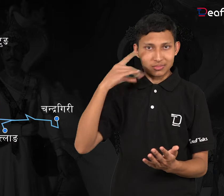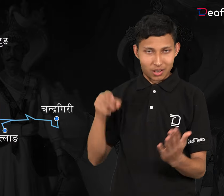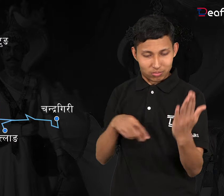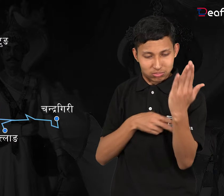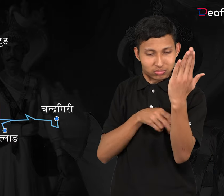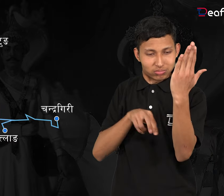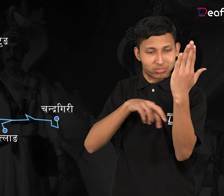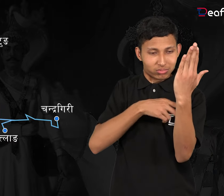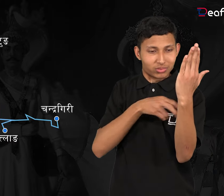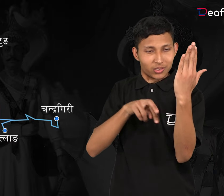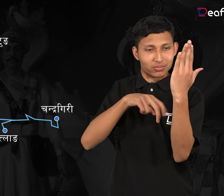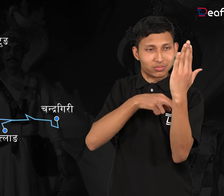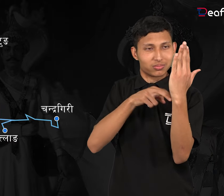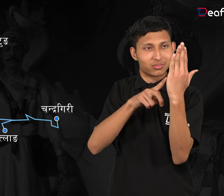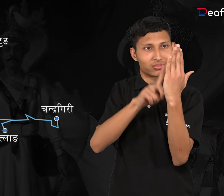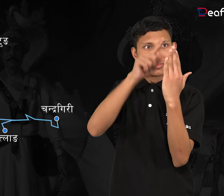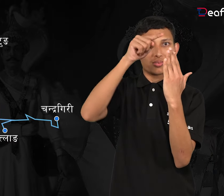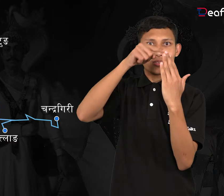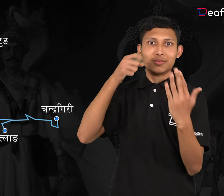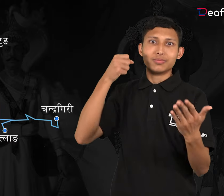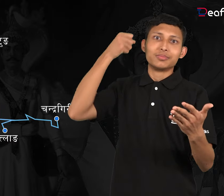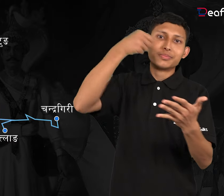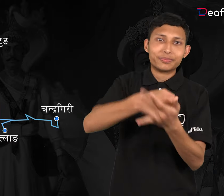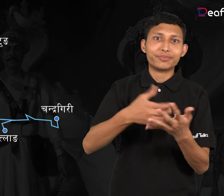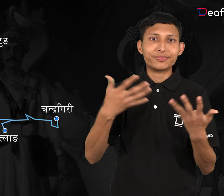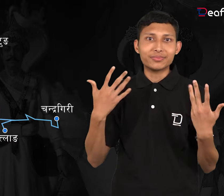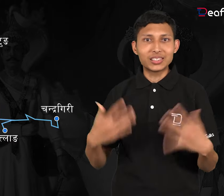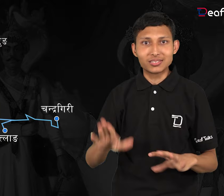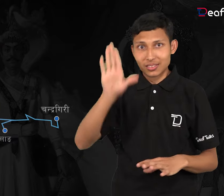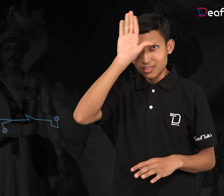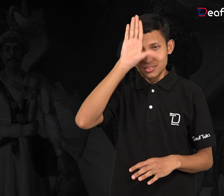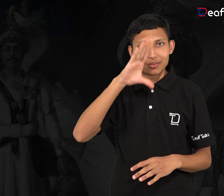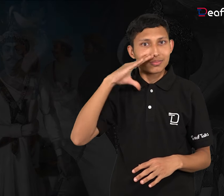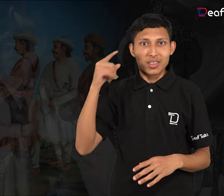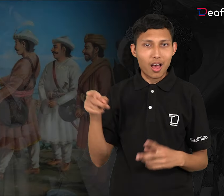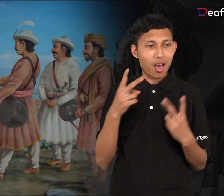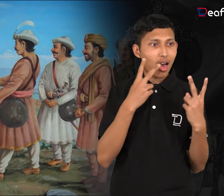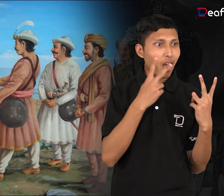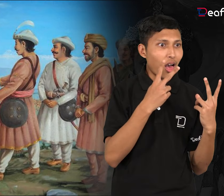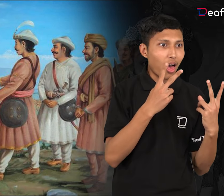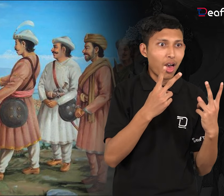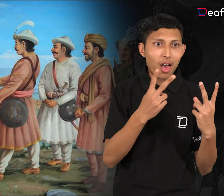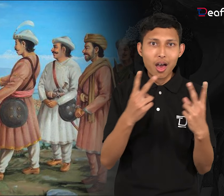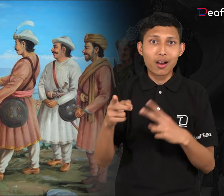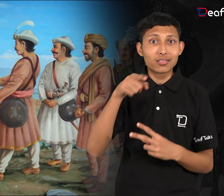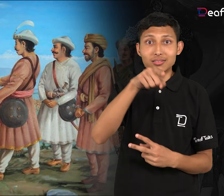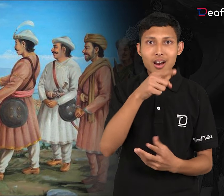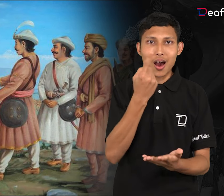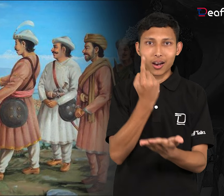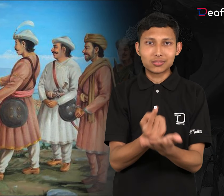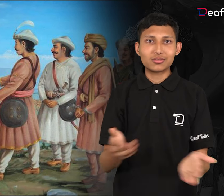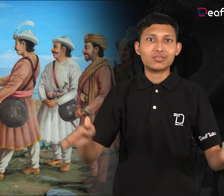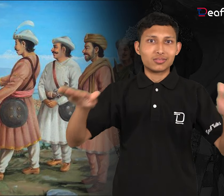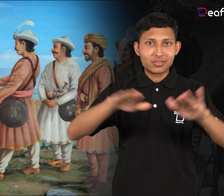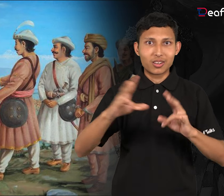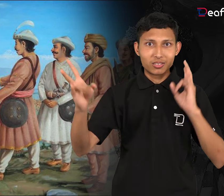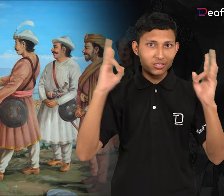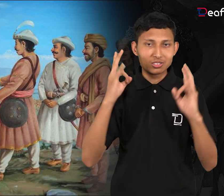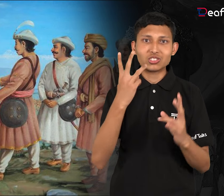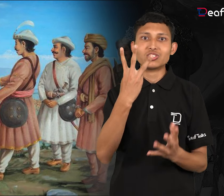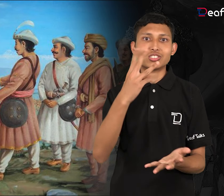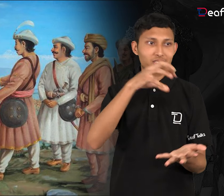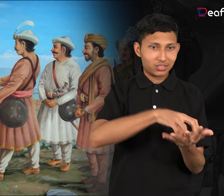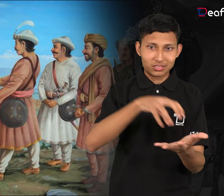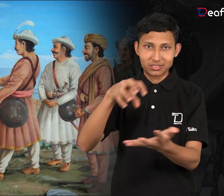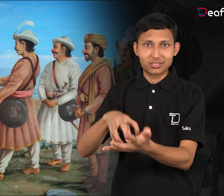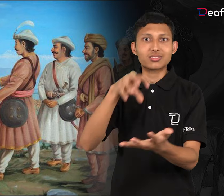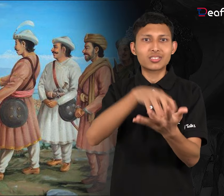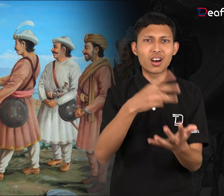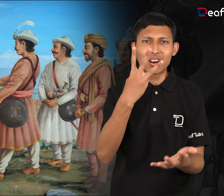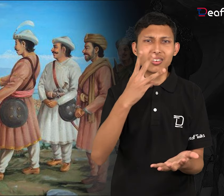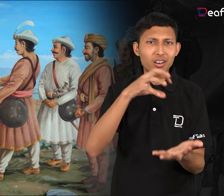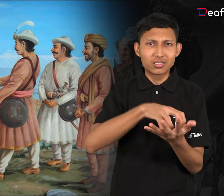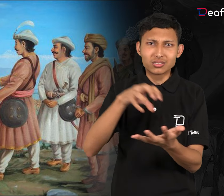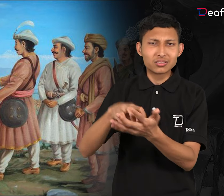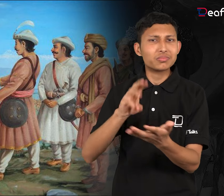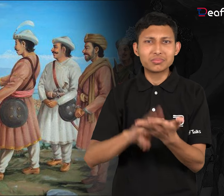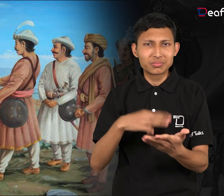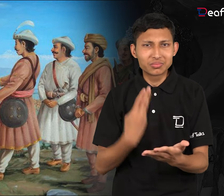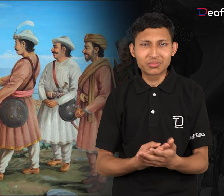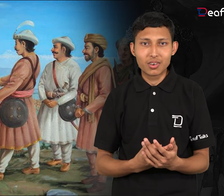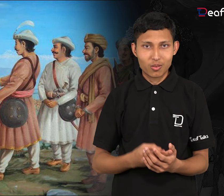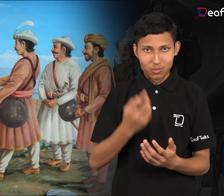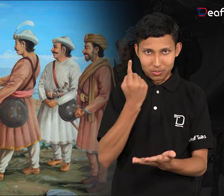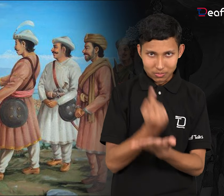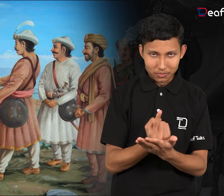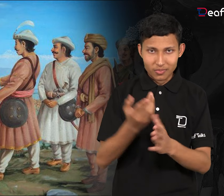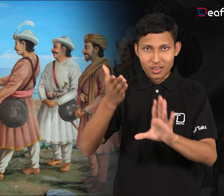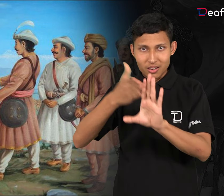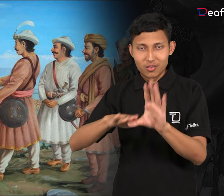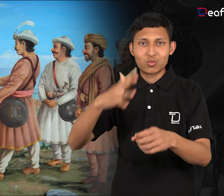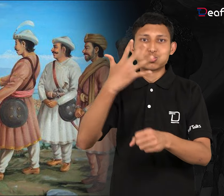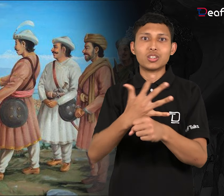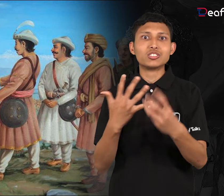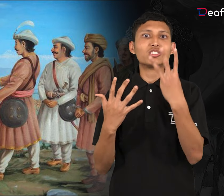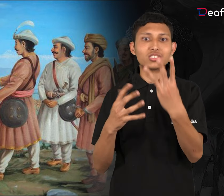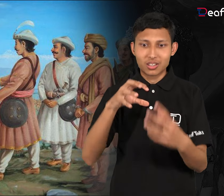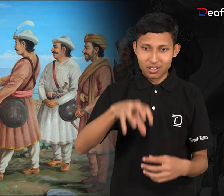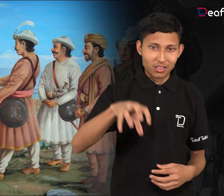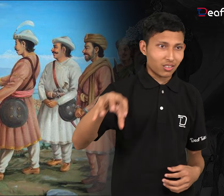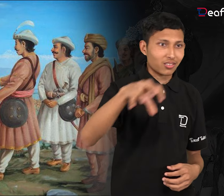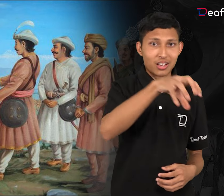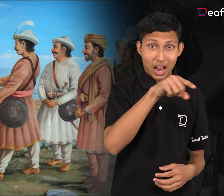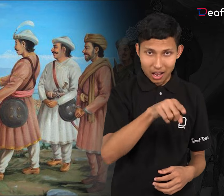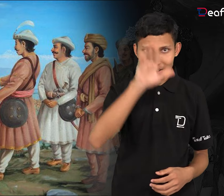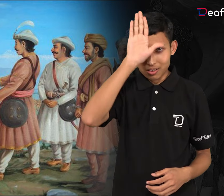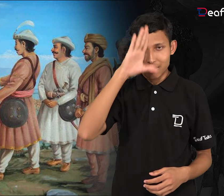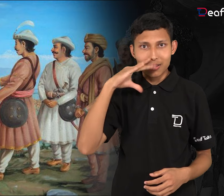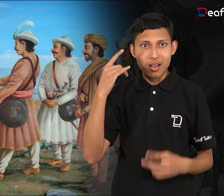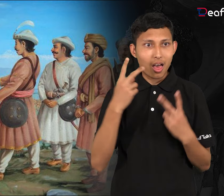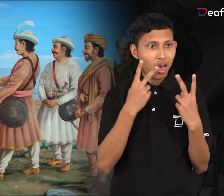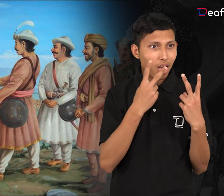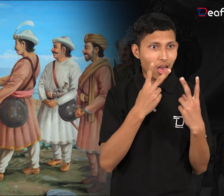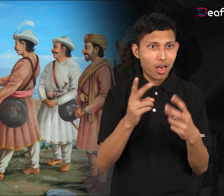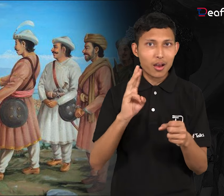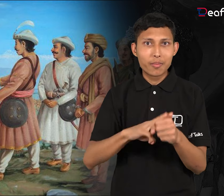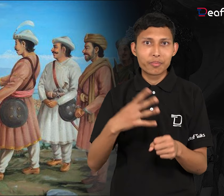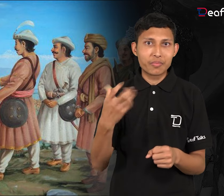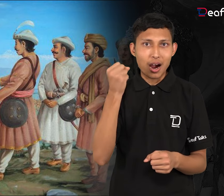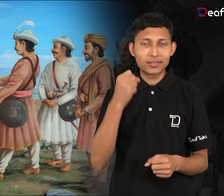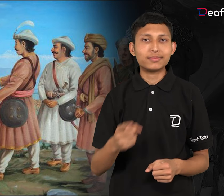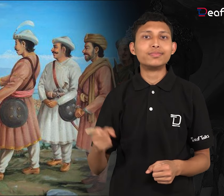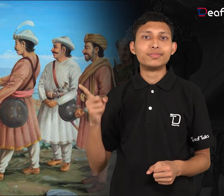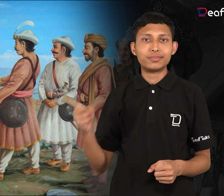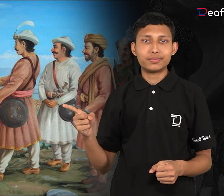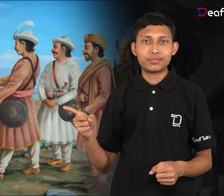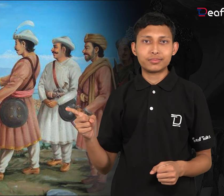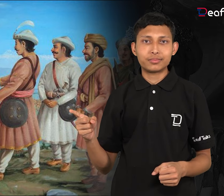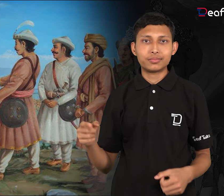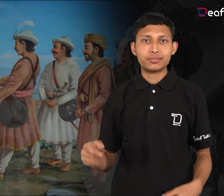he got a chance to see three cities of Kathmandu Valley from the hill of Chandragiri. The three cities are Kantipur, Patan, and Bhaktapur.